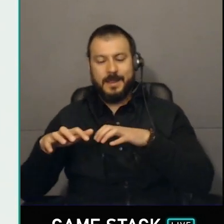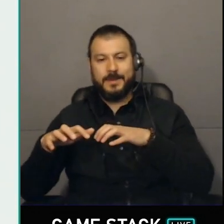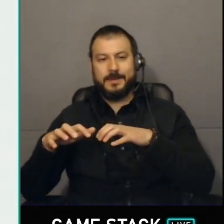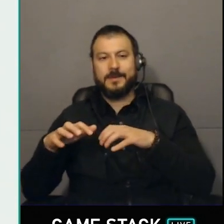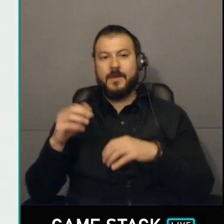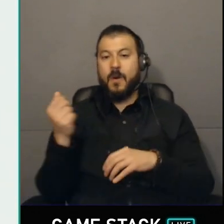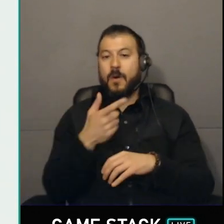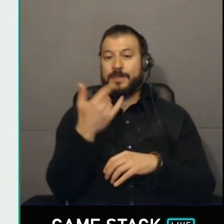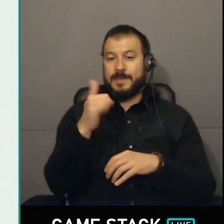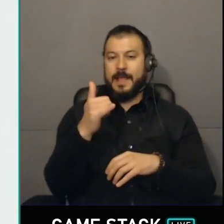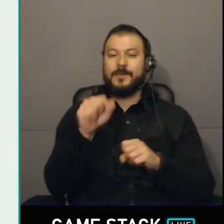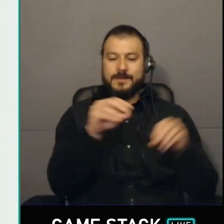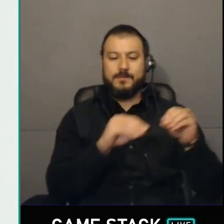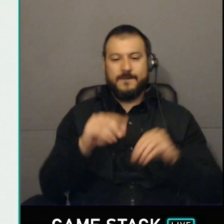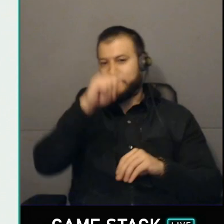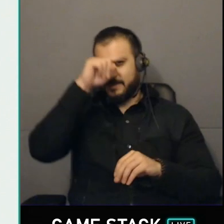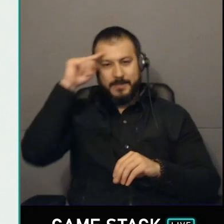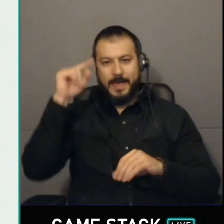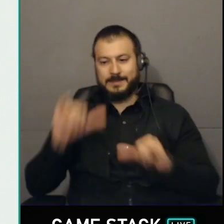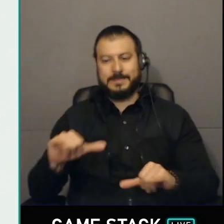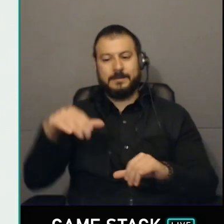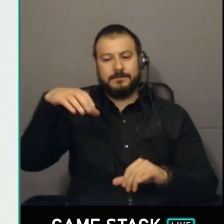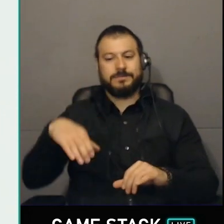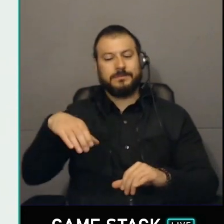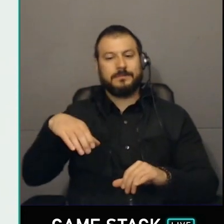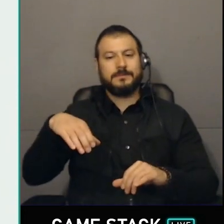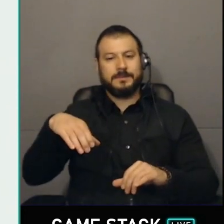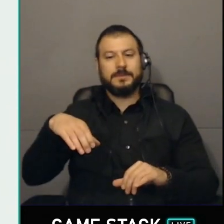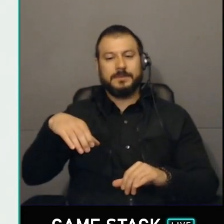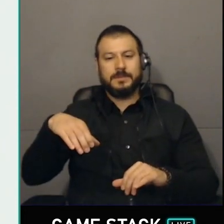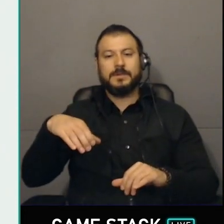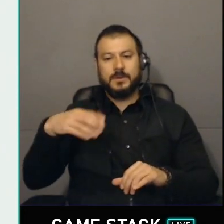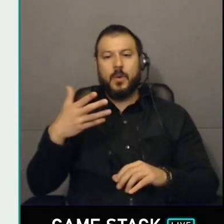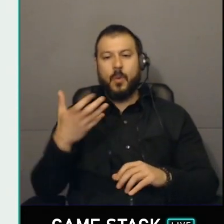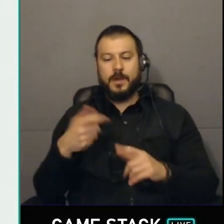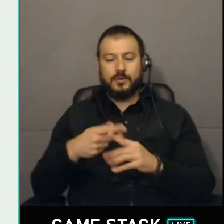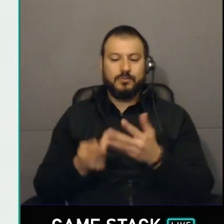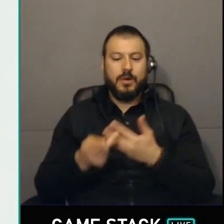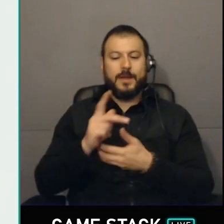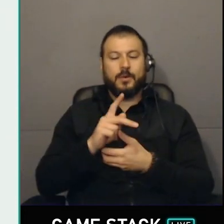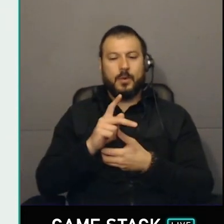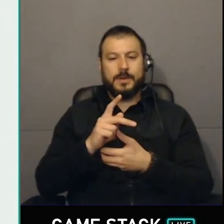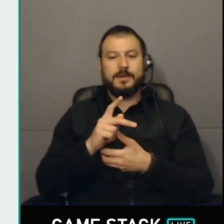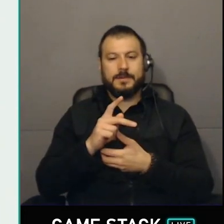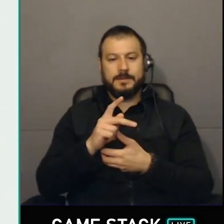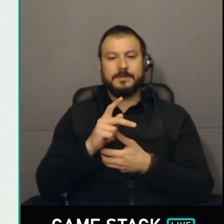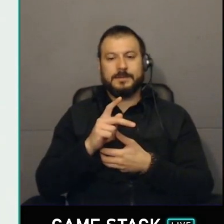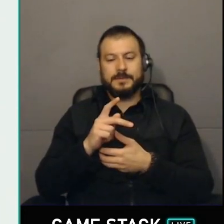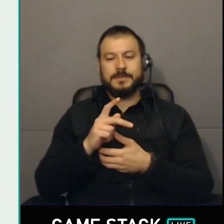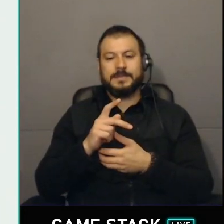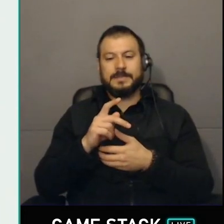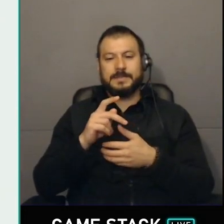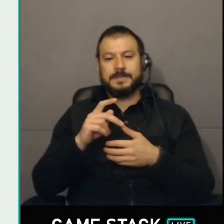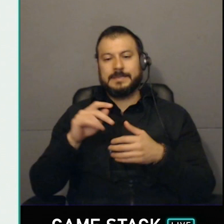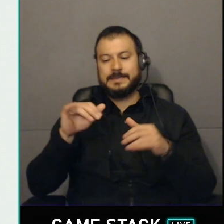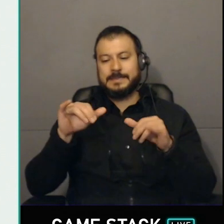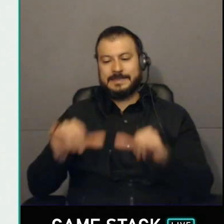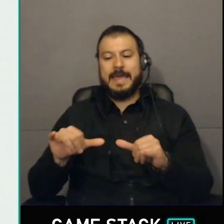black object is a static body, and we want to prioritize static dynamic collisions over dynamic dynamic collisions.